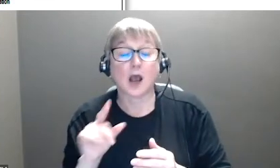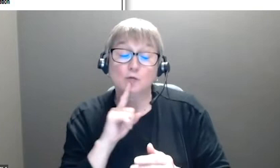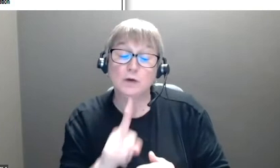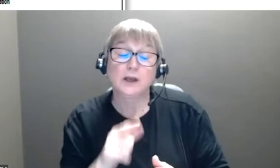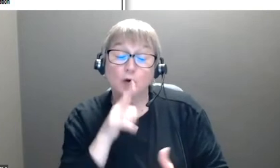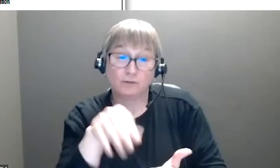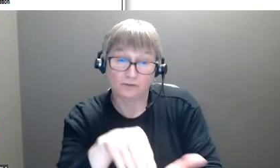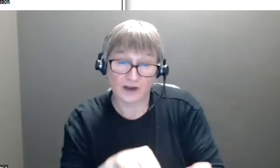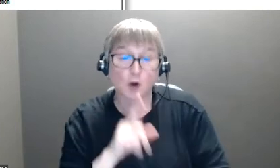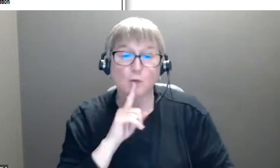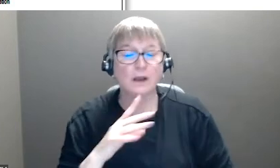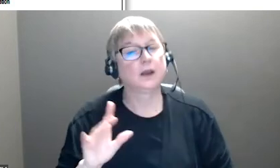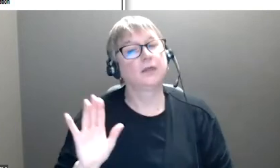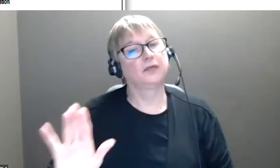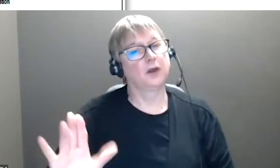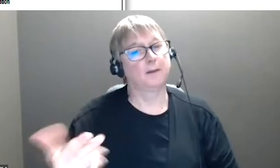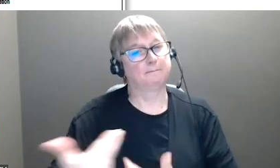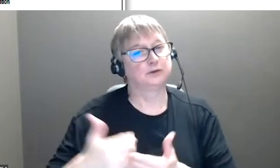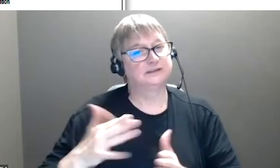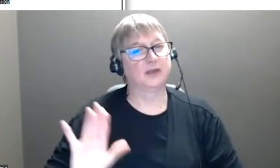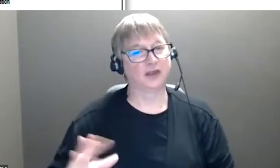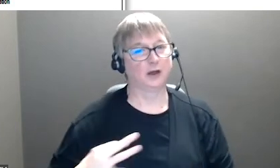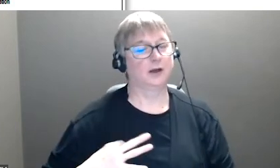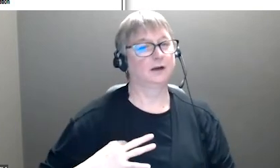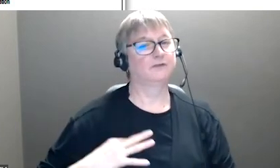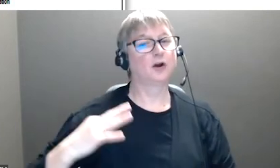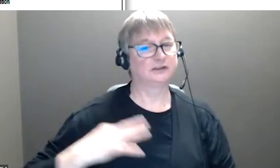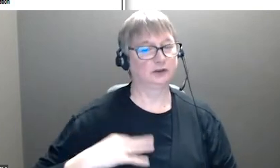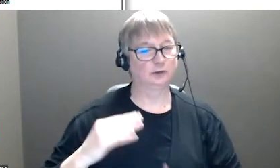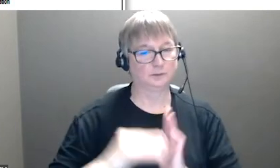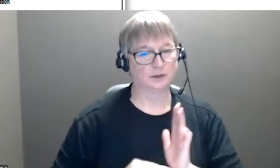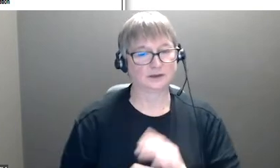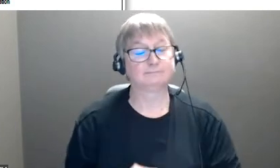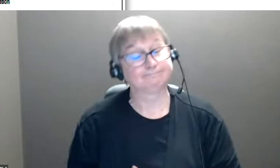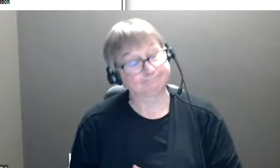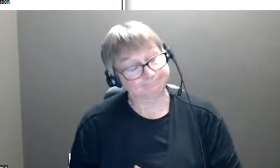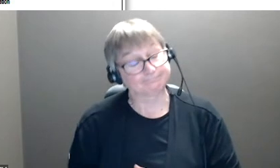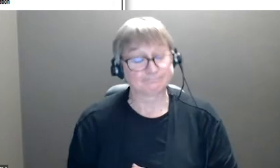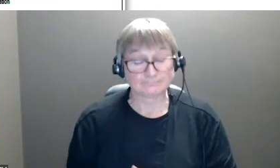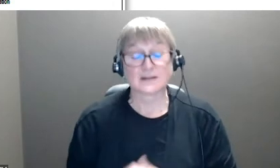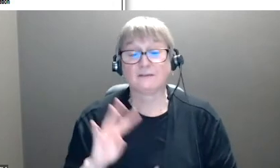resulted in a high percentage, almost 40 percent, of non-responses towards demographic information.